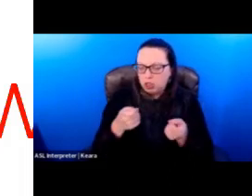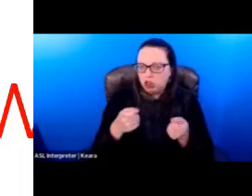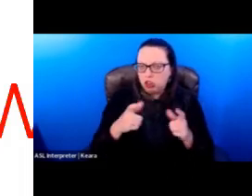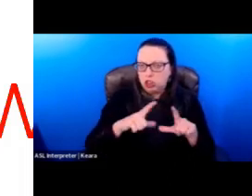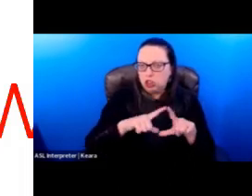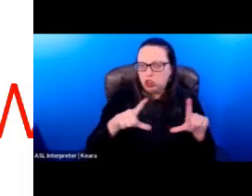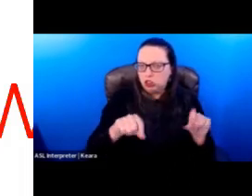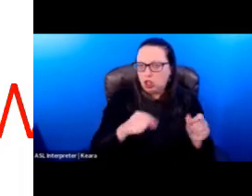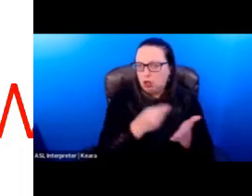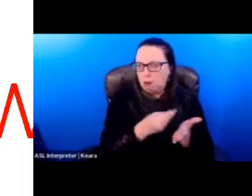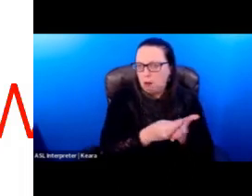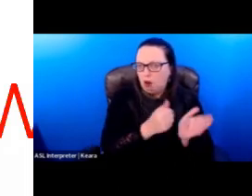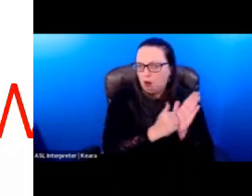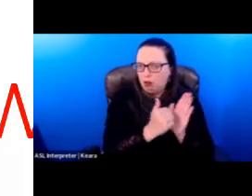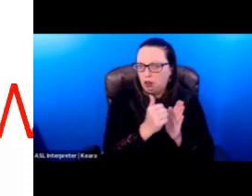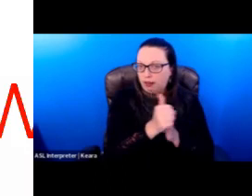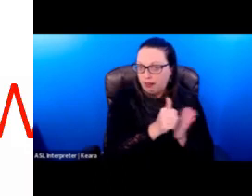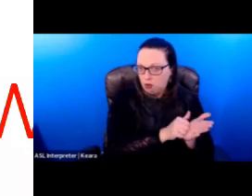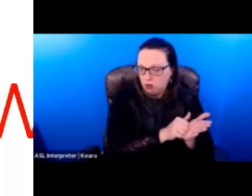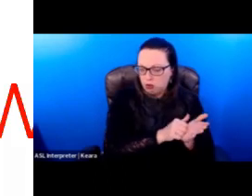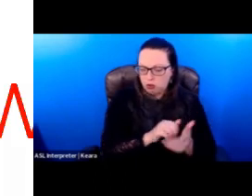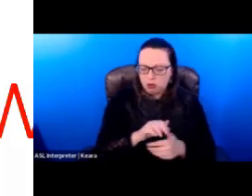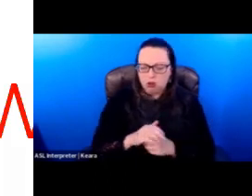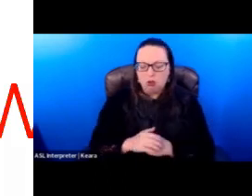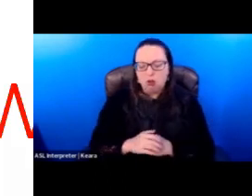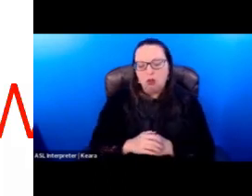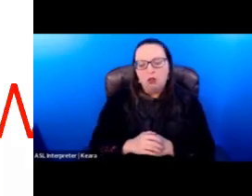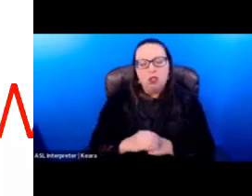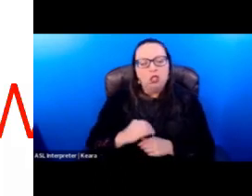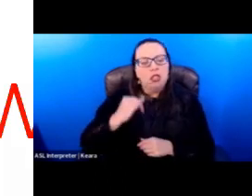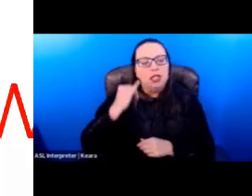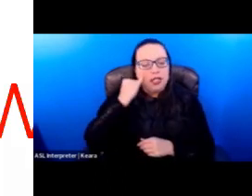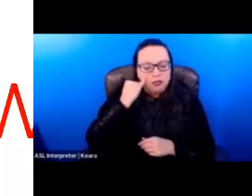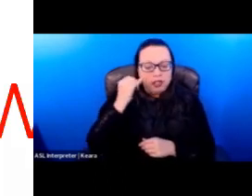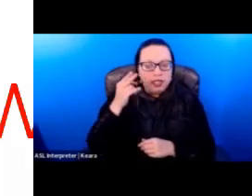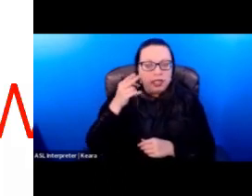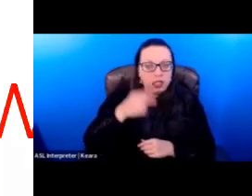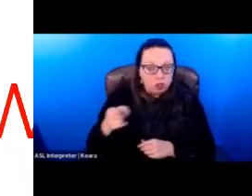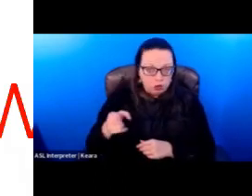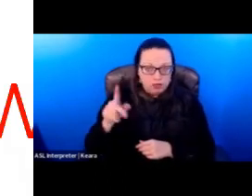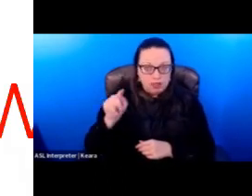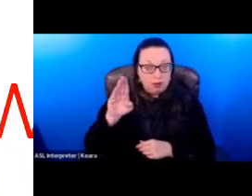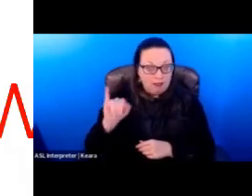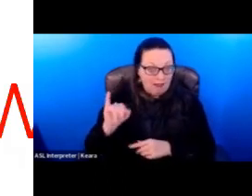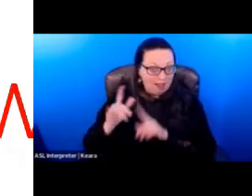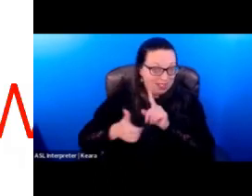instance, if the history of brain injury has affected cognition are other things we